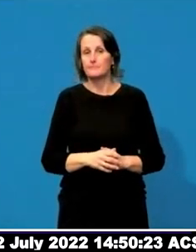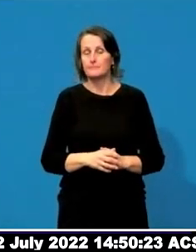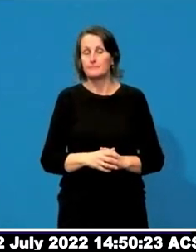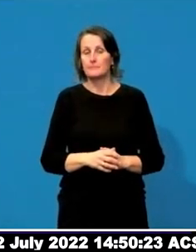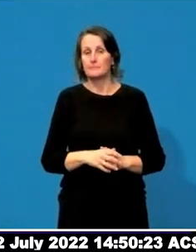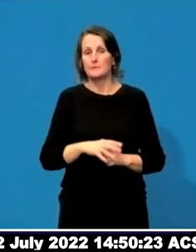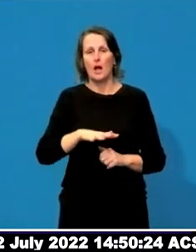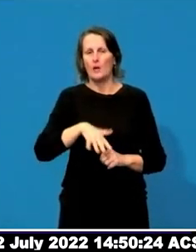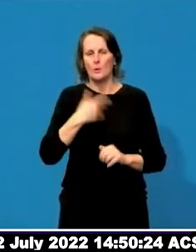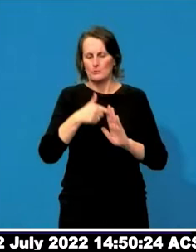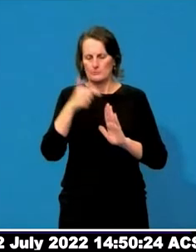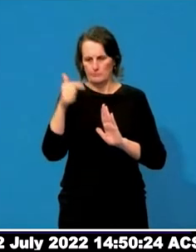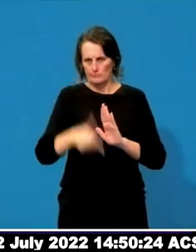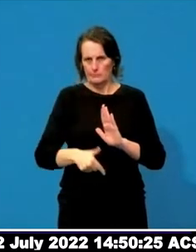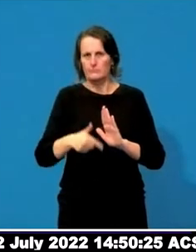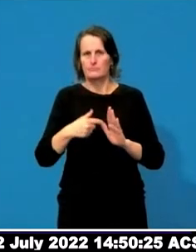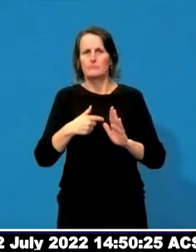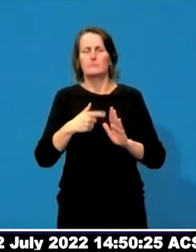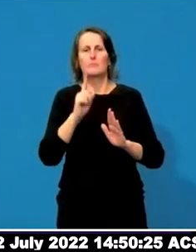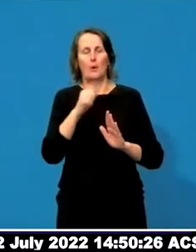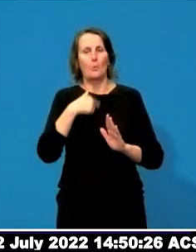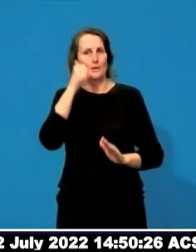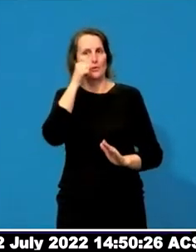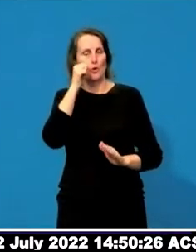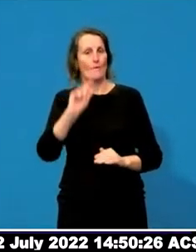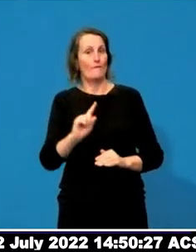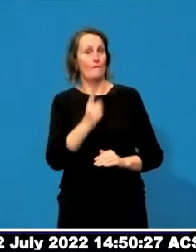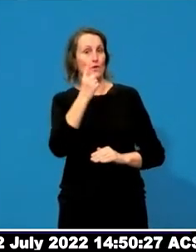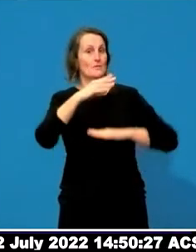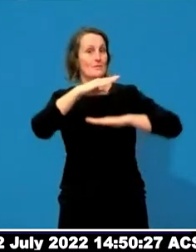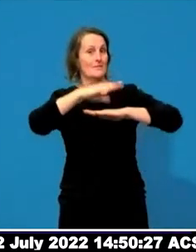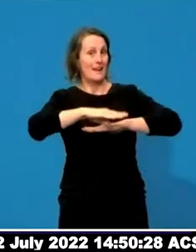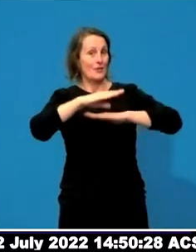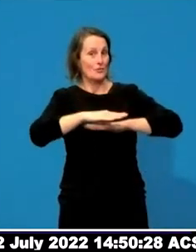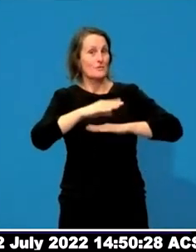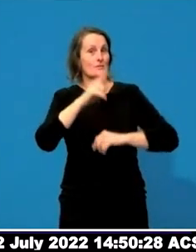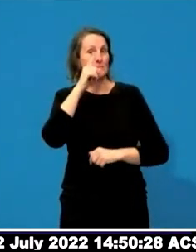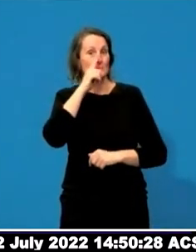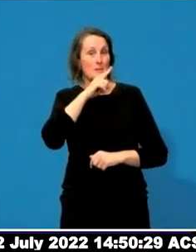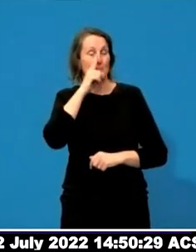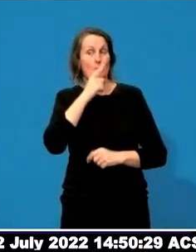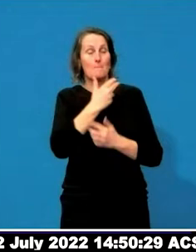we know that First Nations people generically are overrepresented in the criminal justice system.